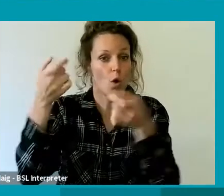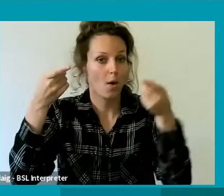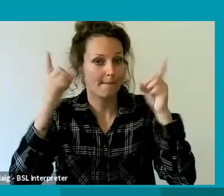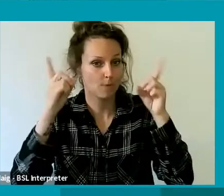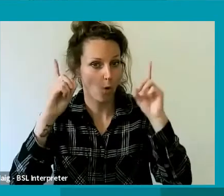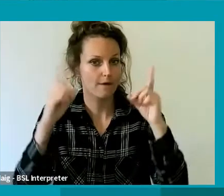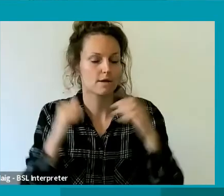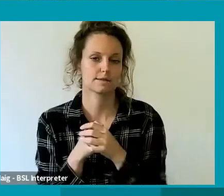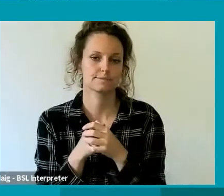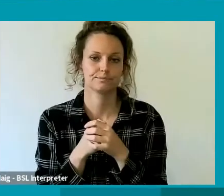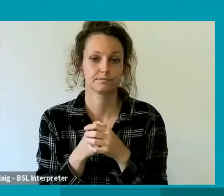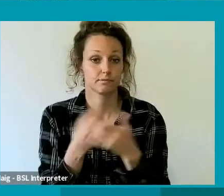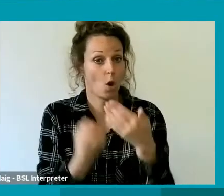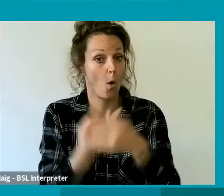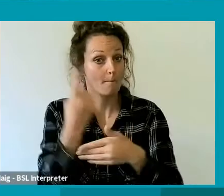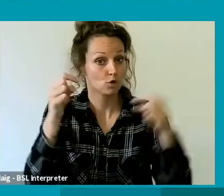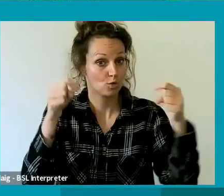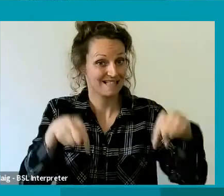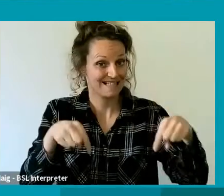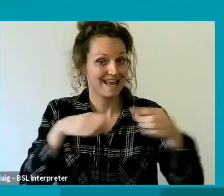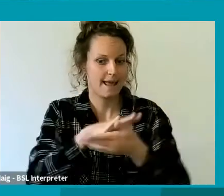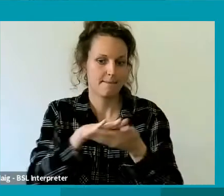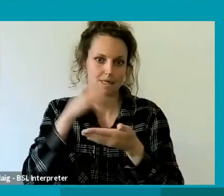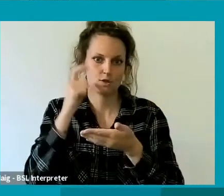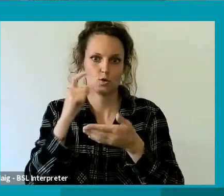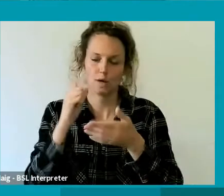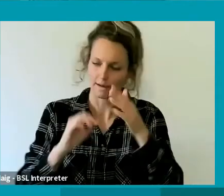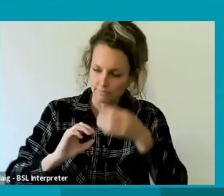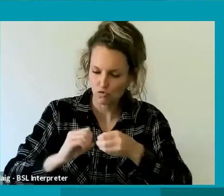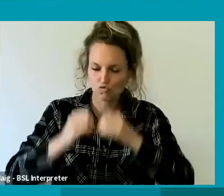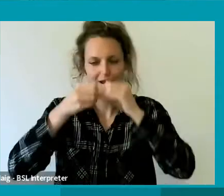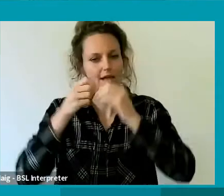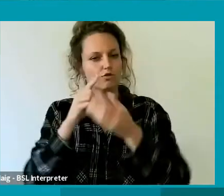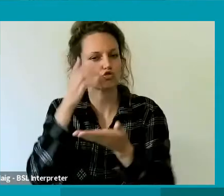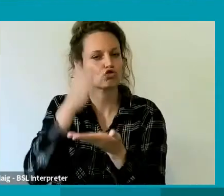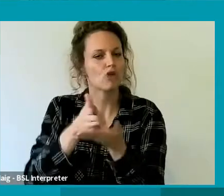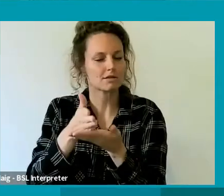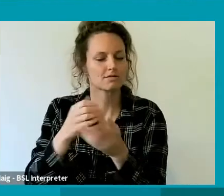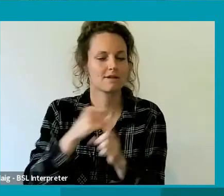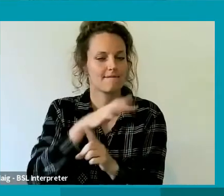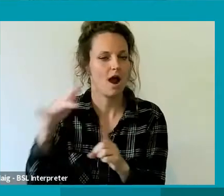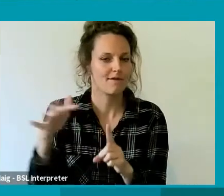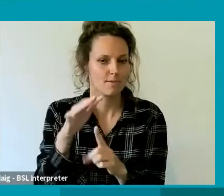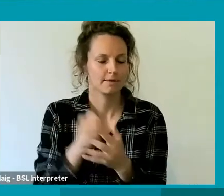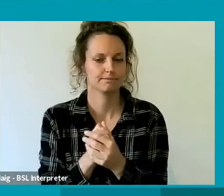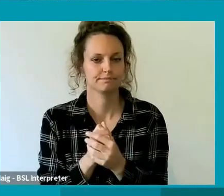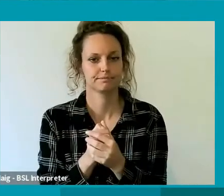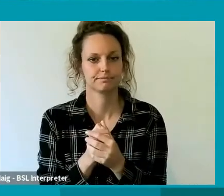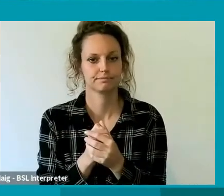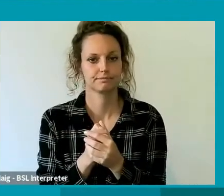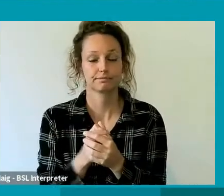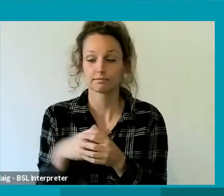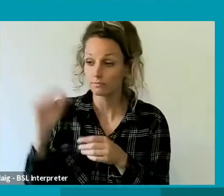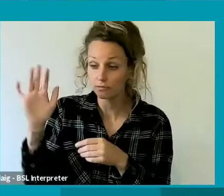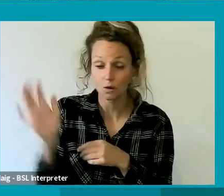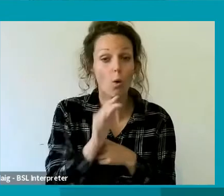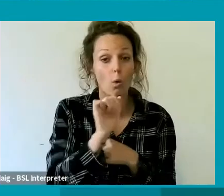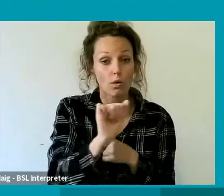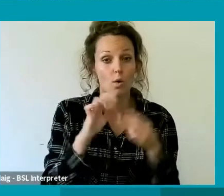for you to build massive trust. So if you think about it, every interaction with others is an opportunity for you to